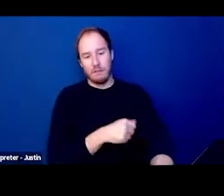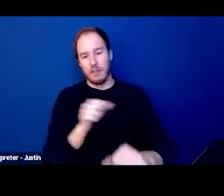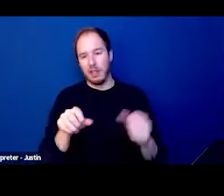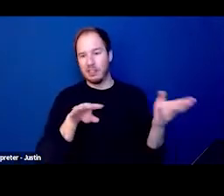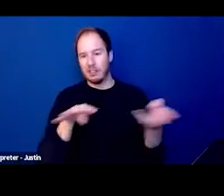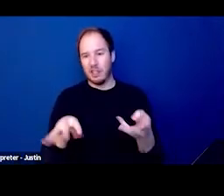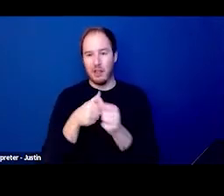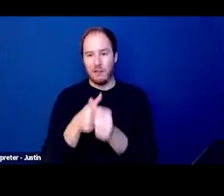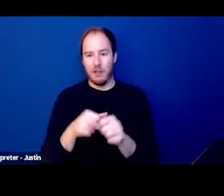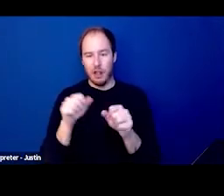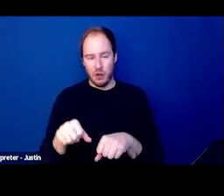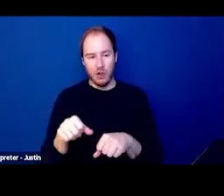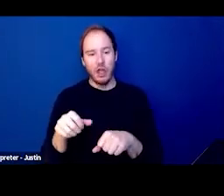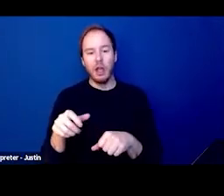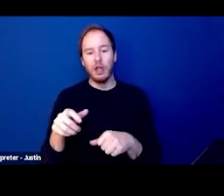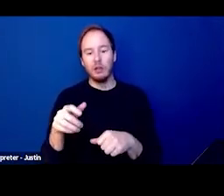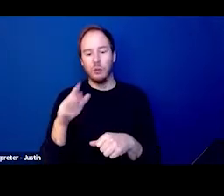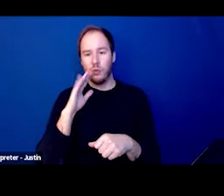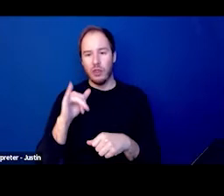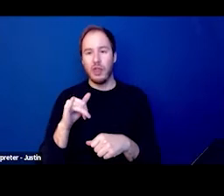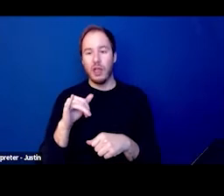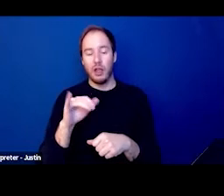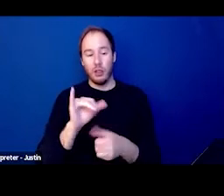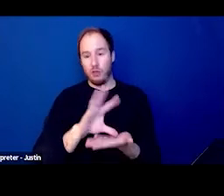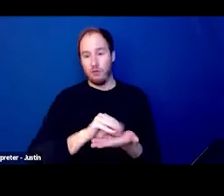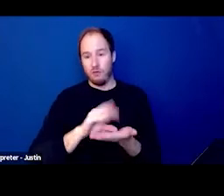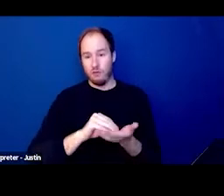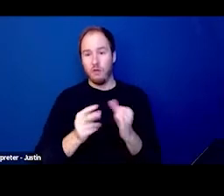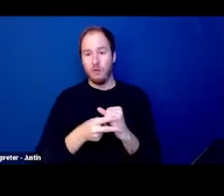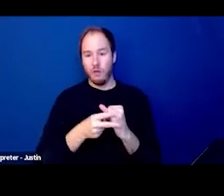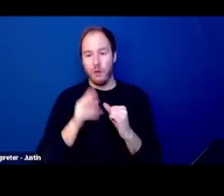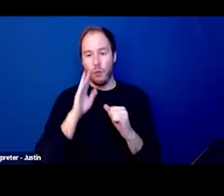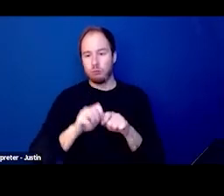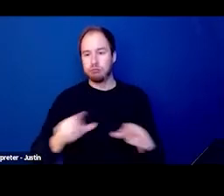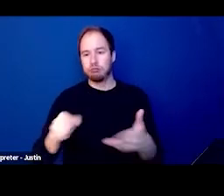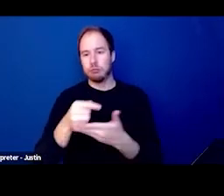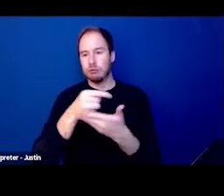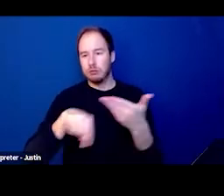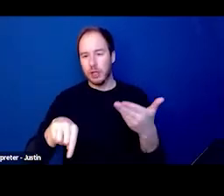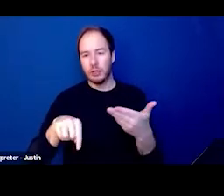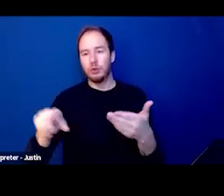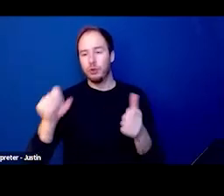and we'll have the recording available in about one week in case you would like to go back and review it, share it with a colleague,